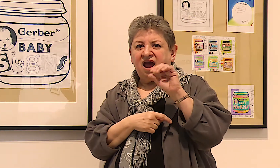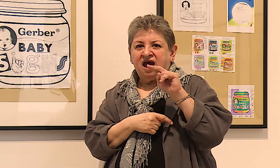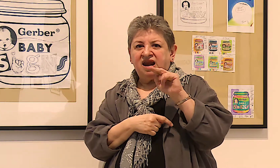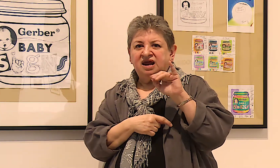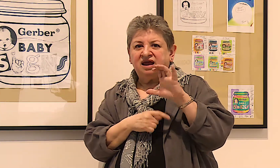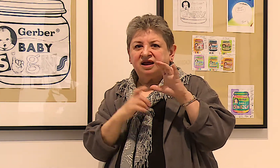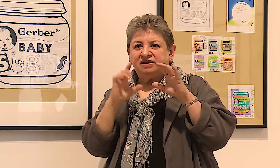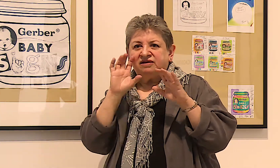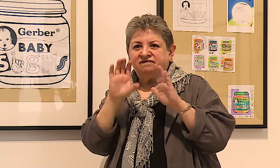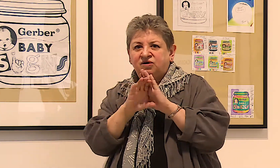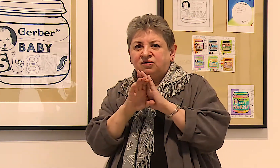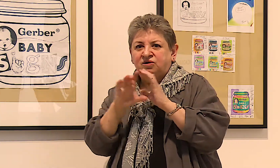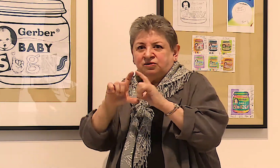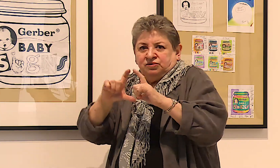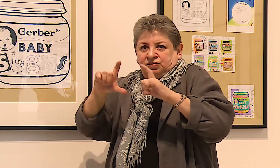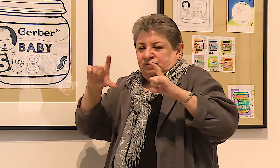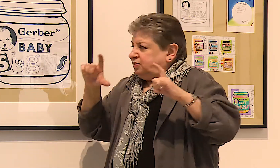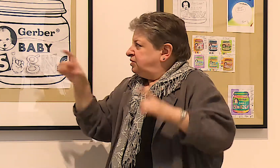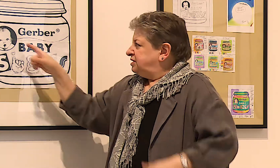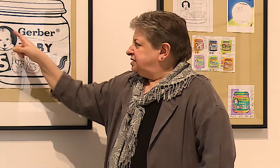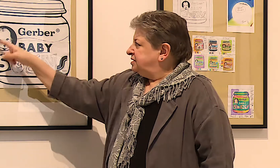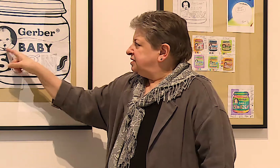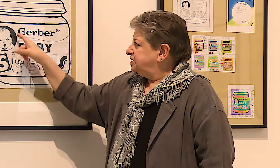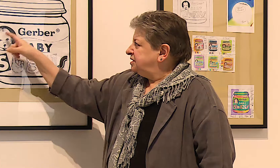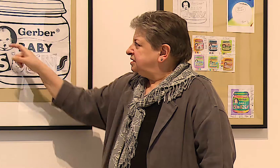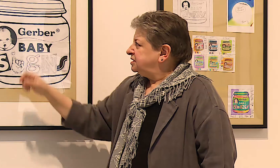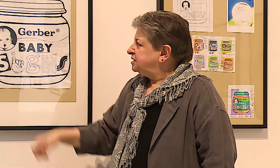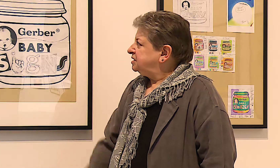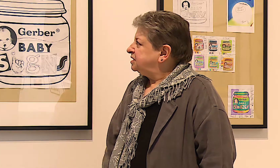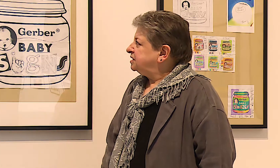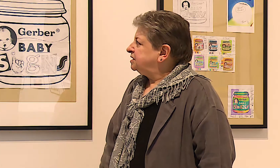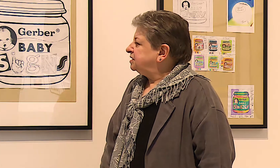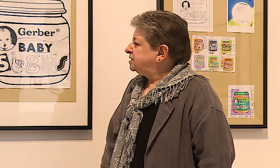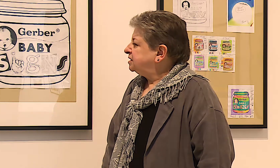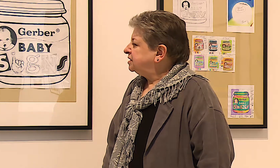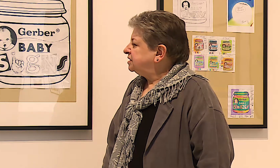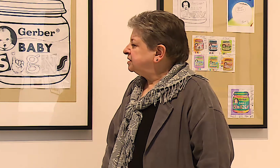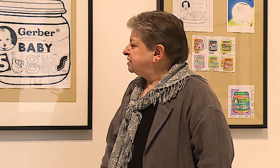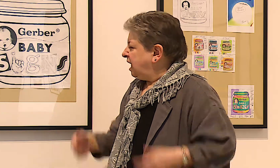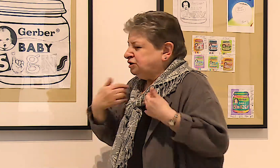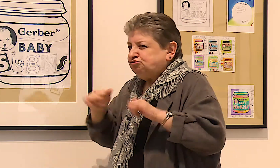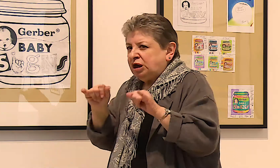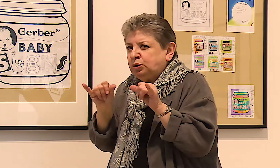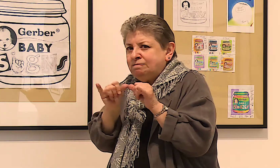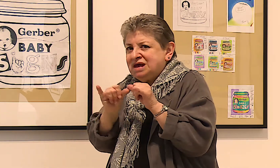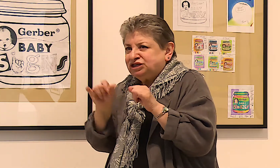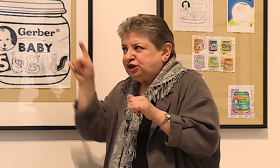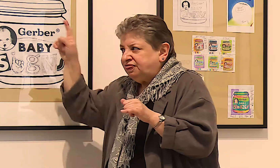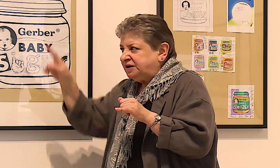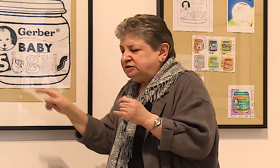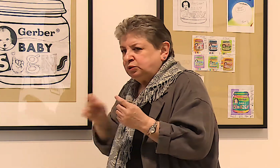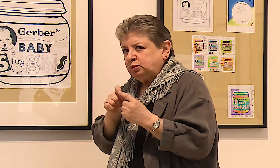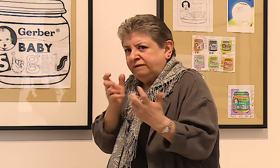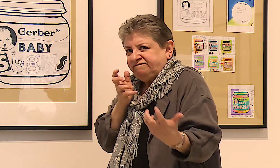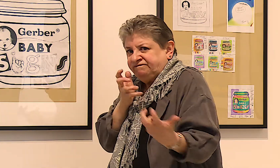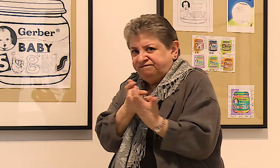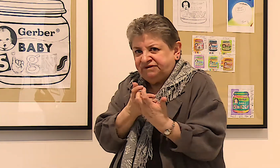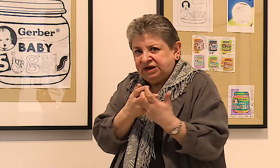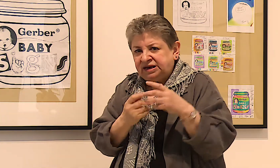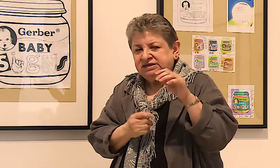of the iconic baby picture on the labels of Gerber baby food. I tried to get the dimensions just right